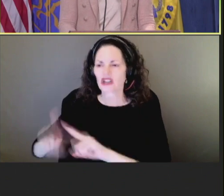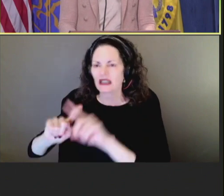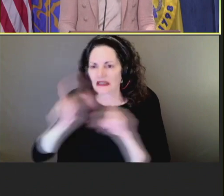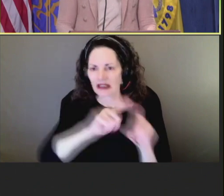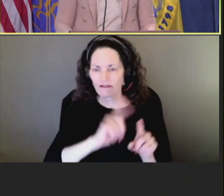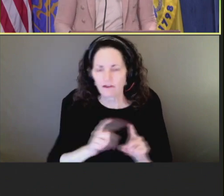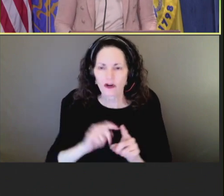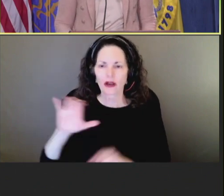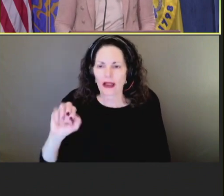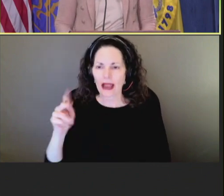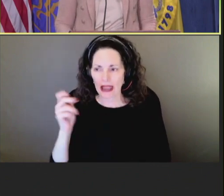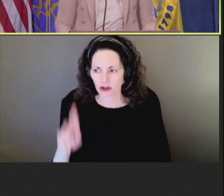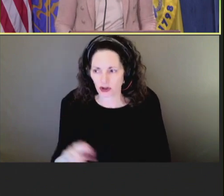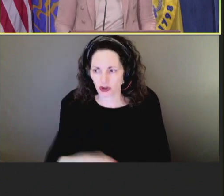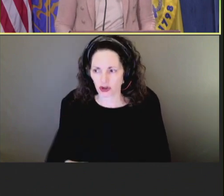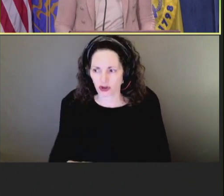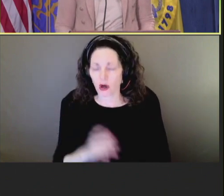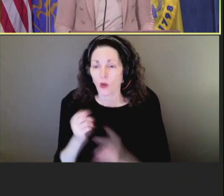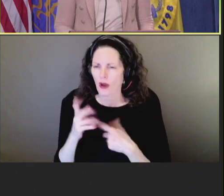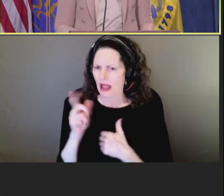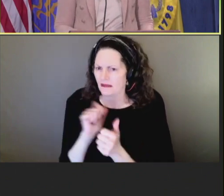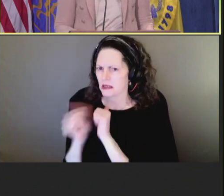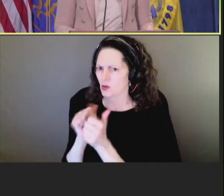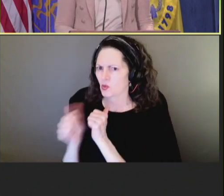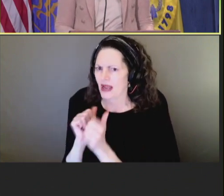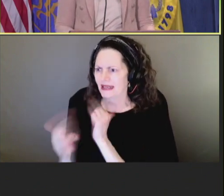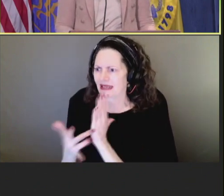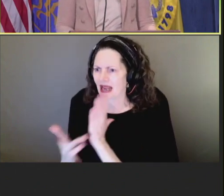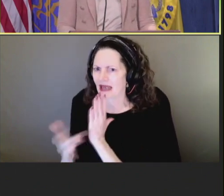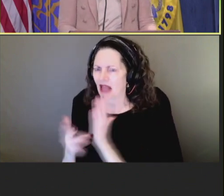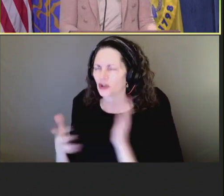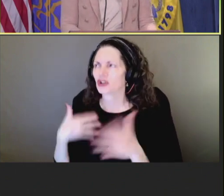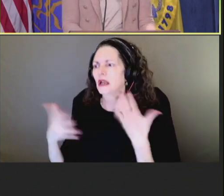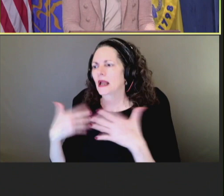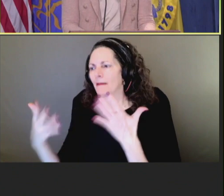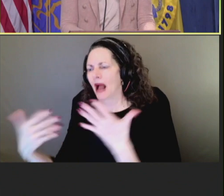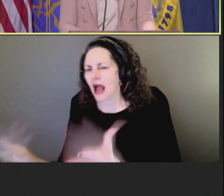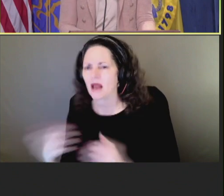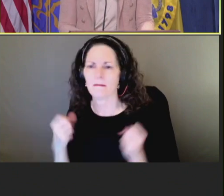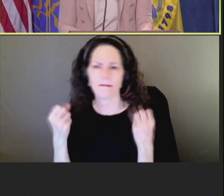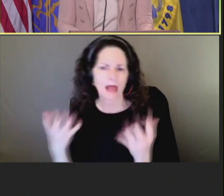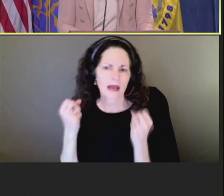technology race is underway. This is sort of where we are. Hundreds of vaccines are in phase one,